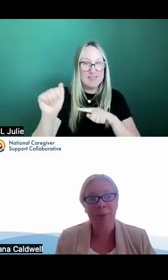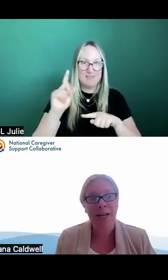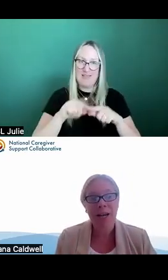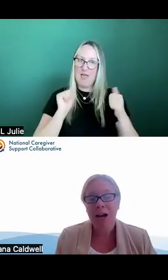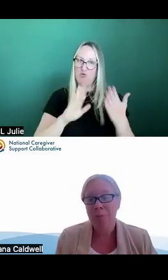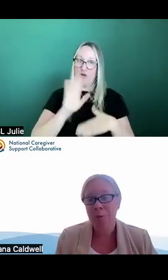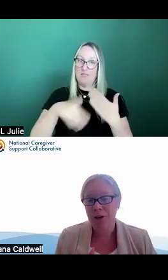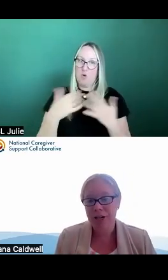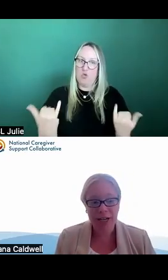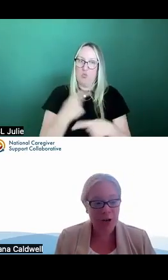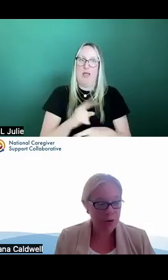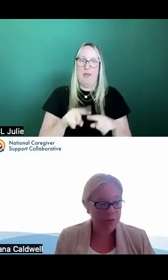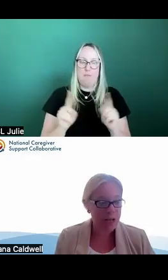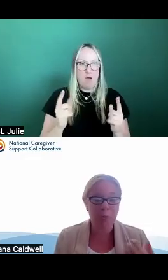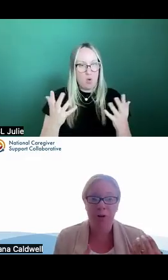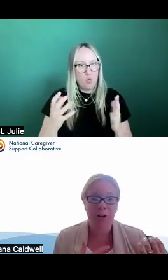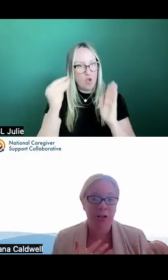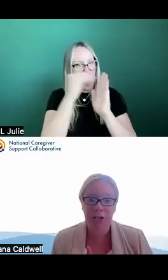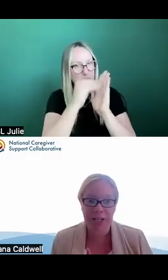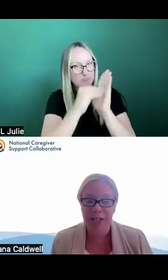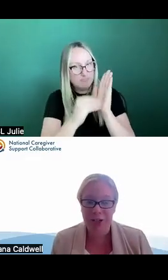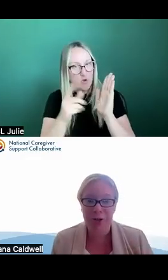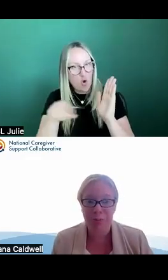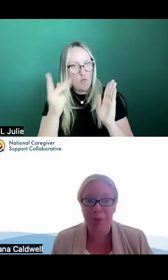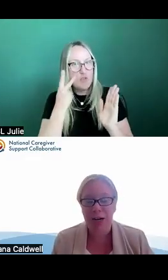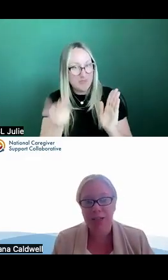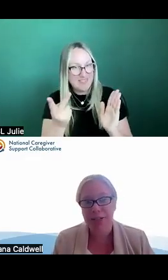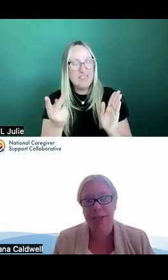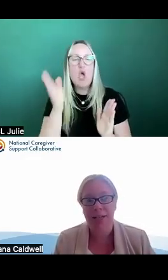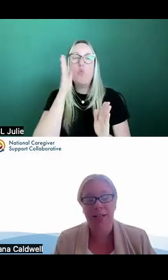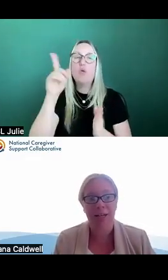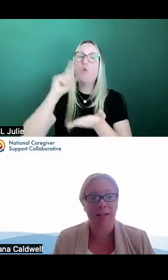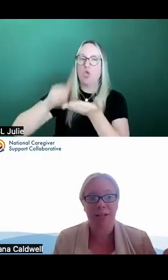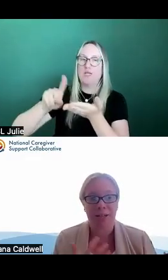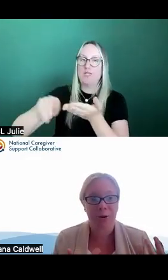but we are taking note of them and we're going to look into each of those practices and and consider